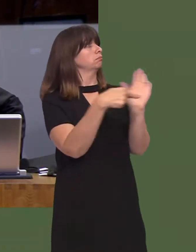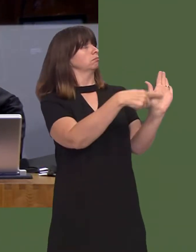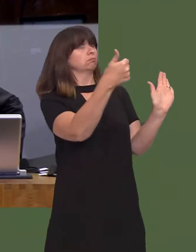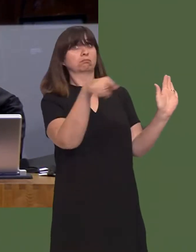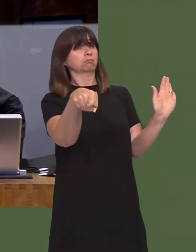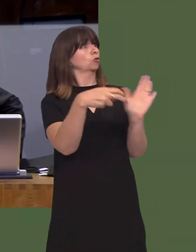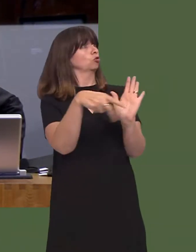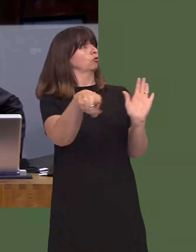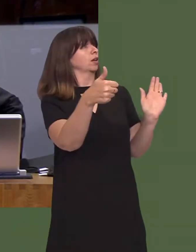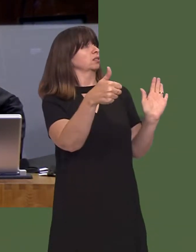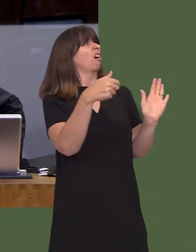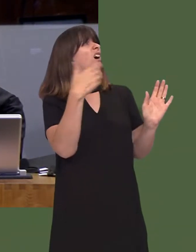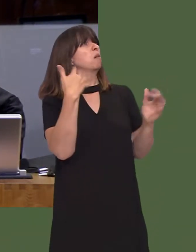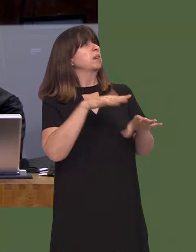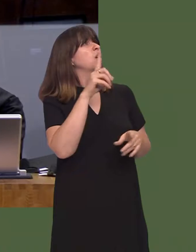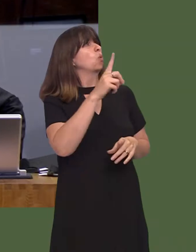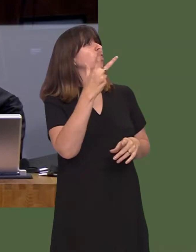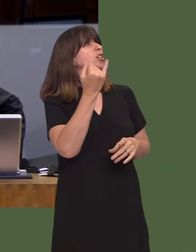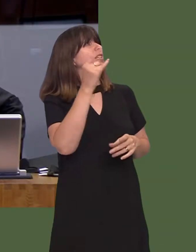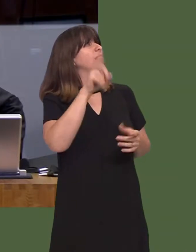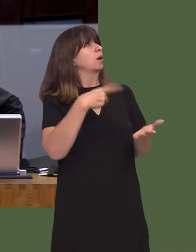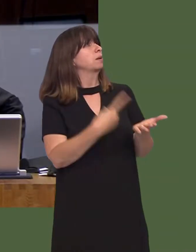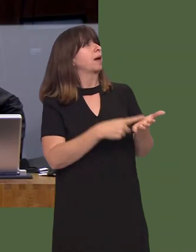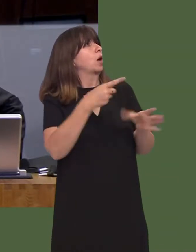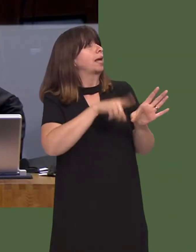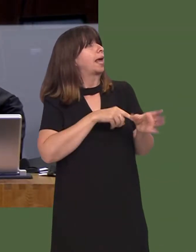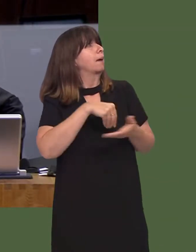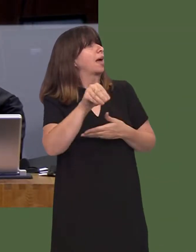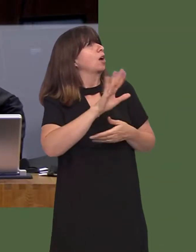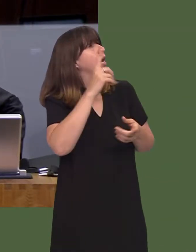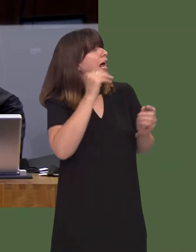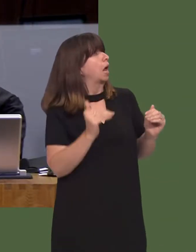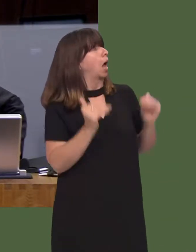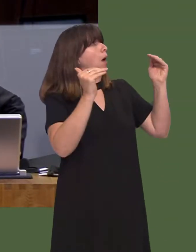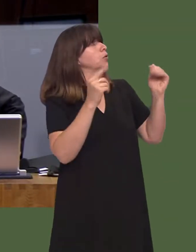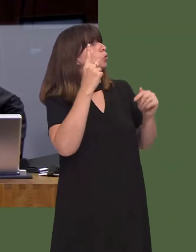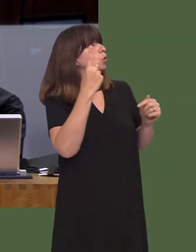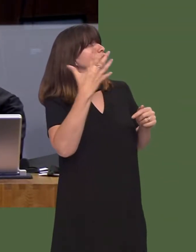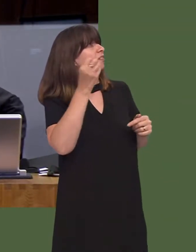to seek permission to raise the ceiling from £136,000 a year to £150,000 a year. Now,